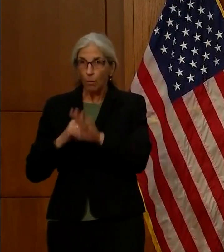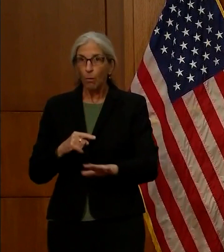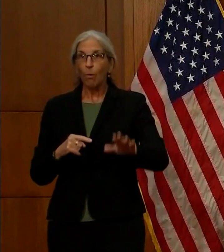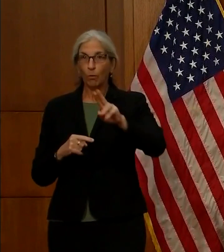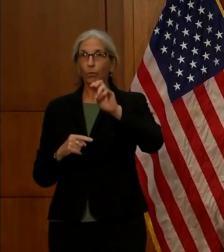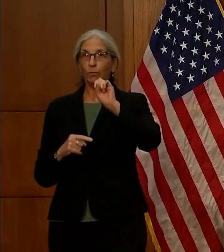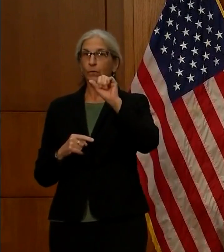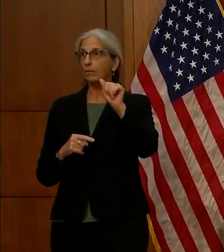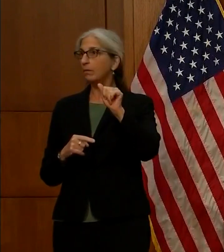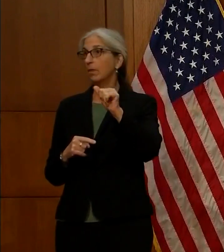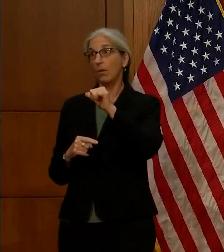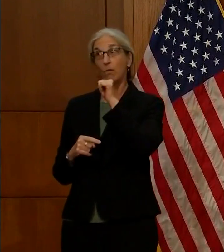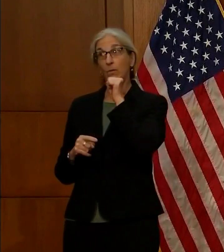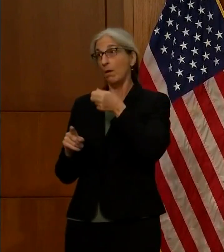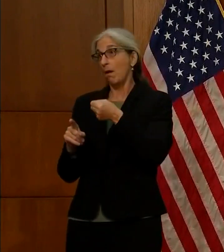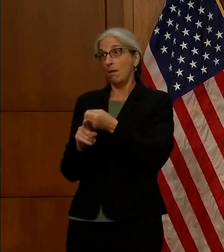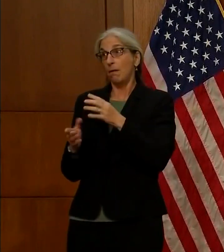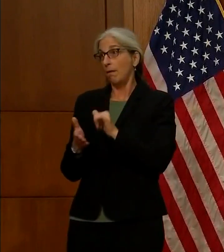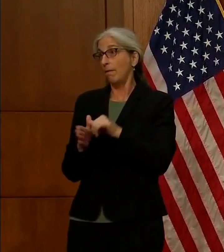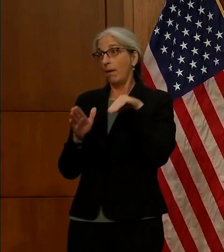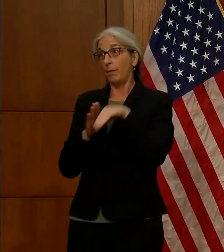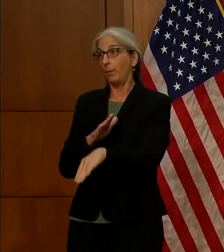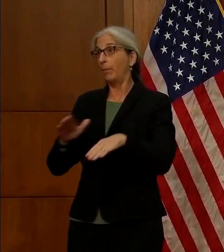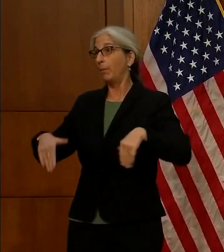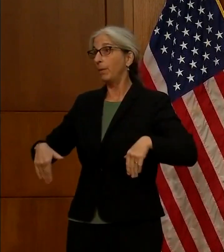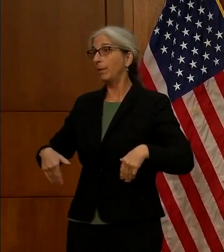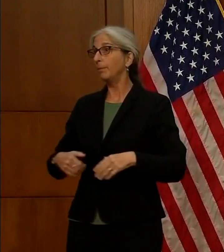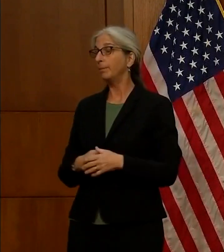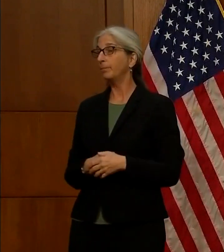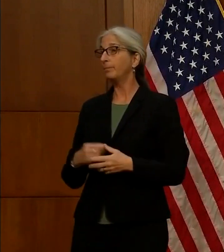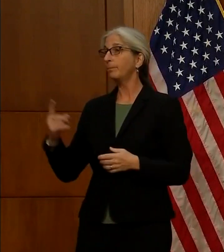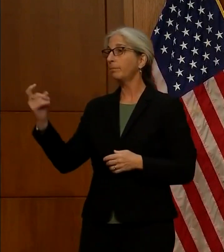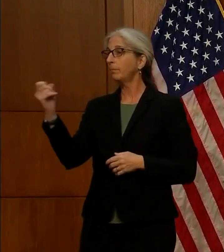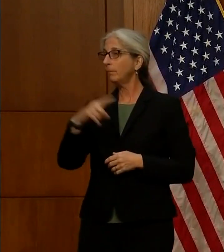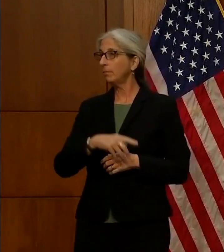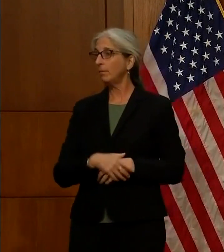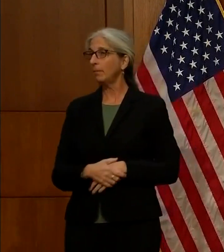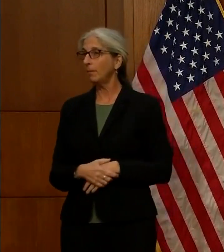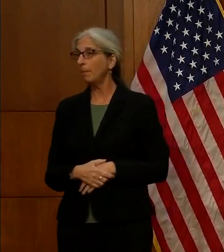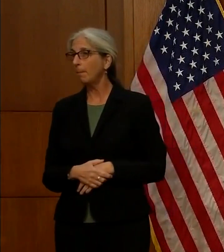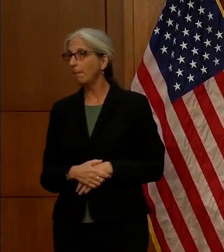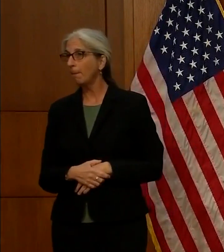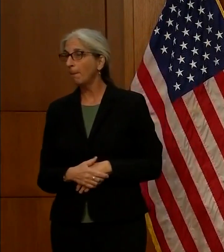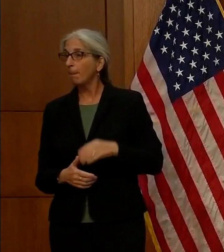THROUGHOUT THIS COUNTRY AND